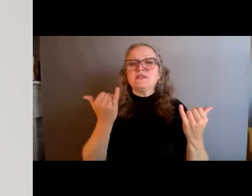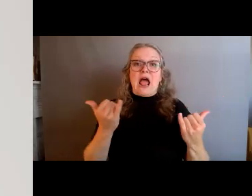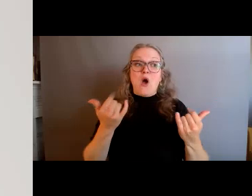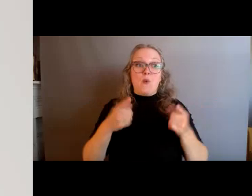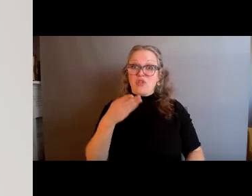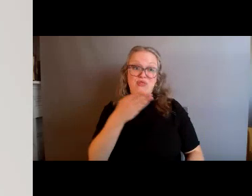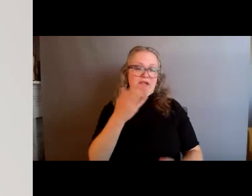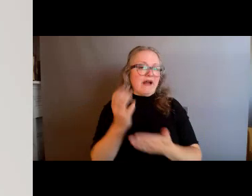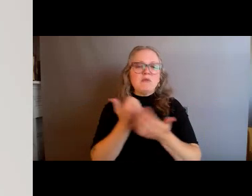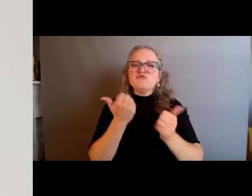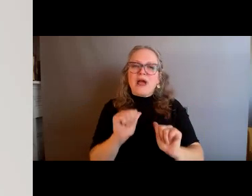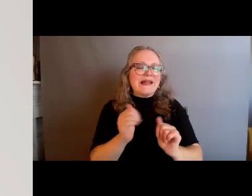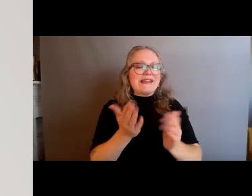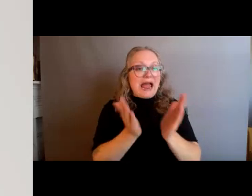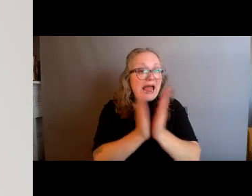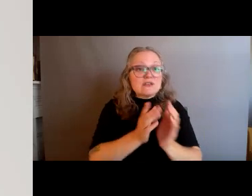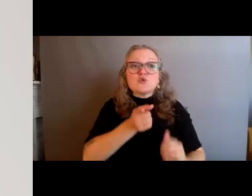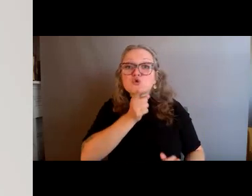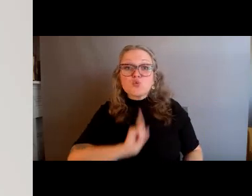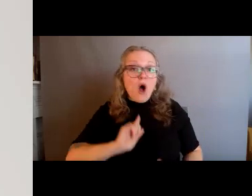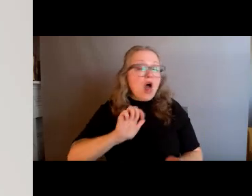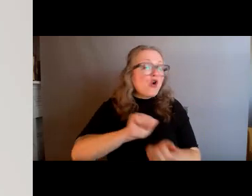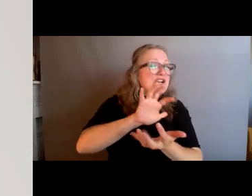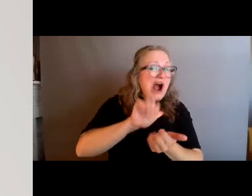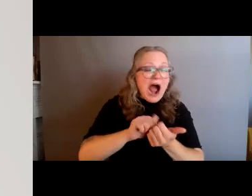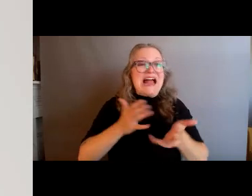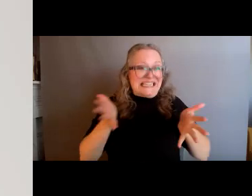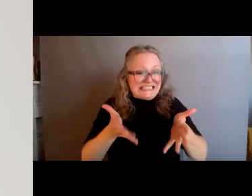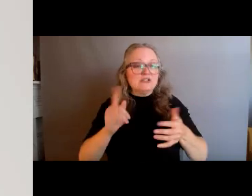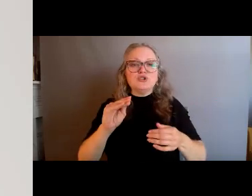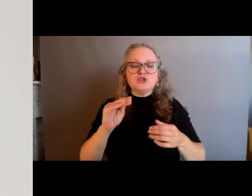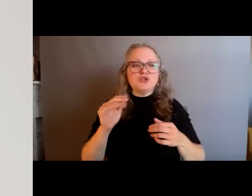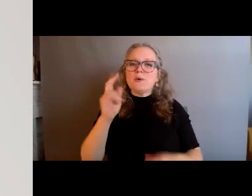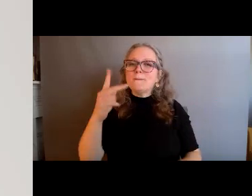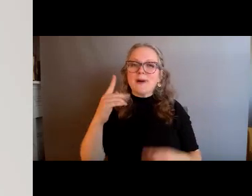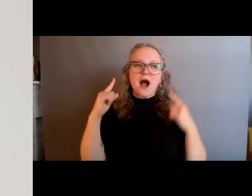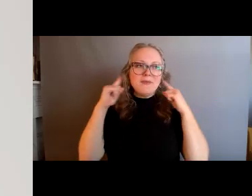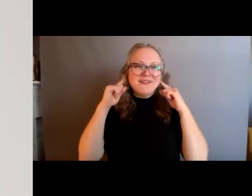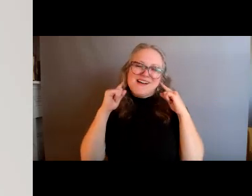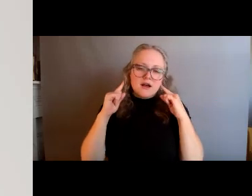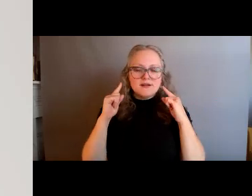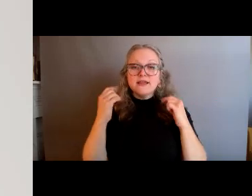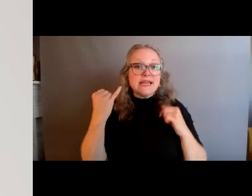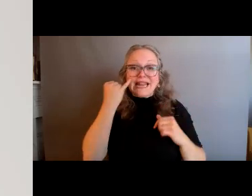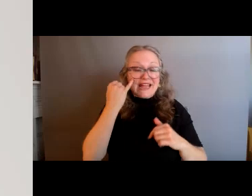swallow. Yawn, do whatever they can to pop. The year if they can't and it stays like that,